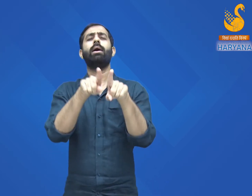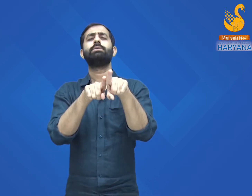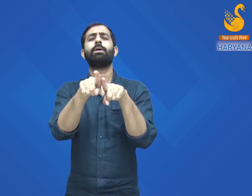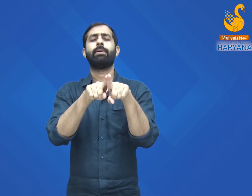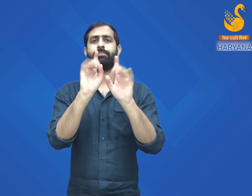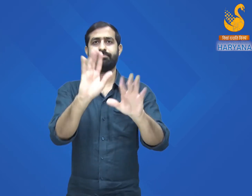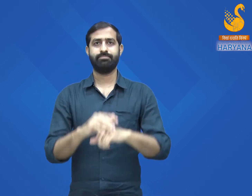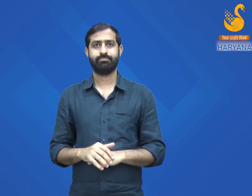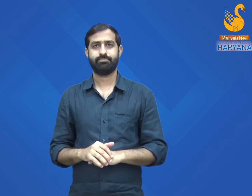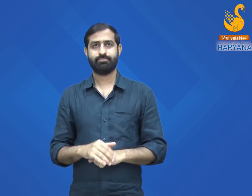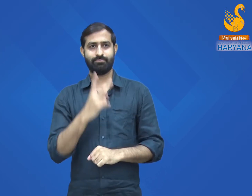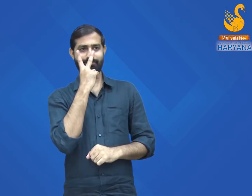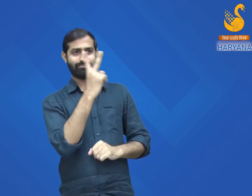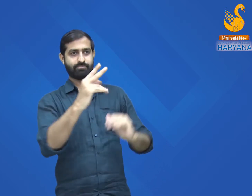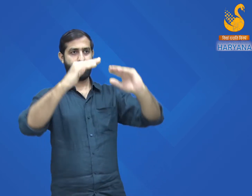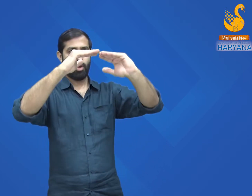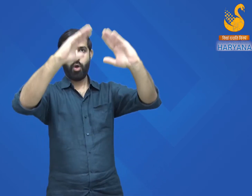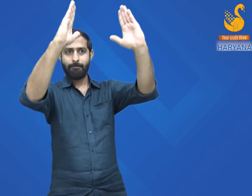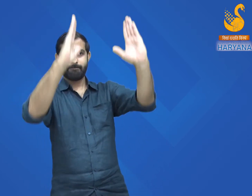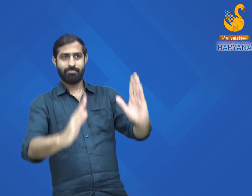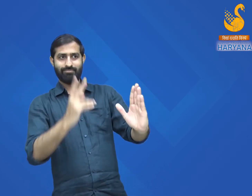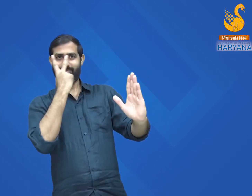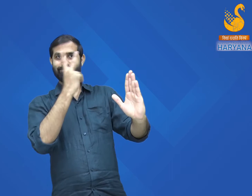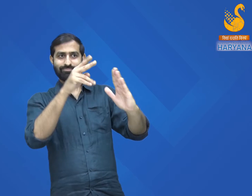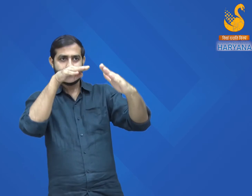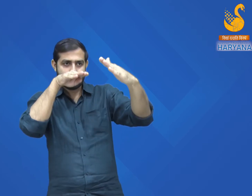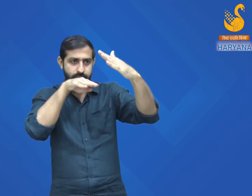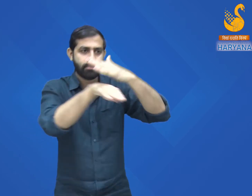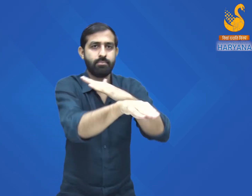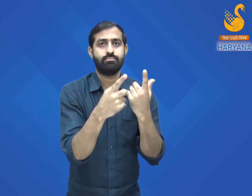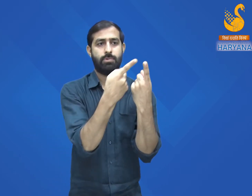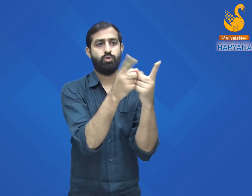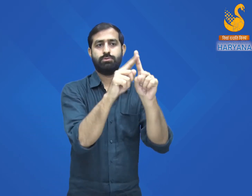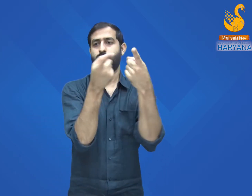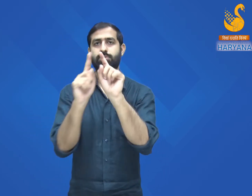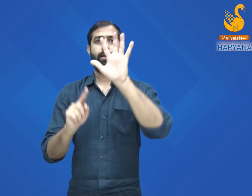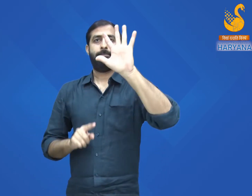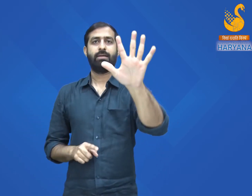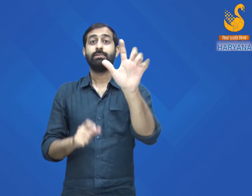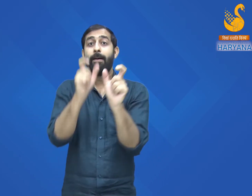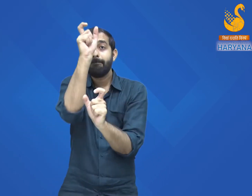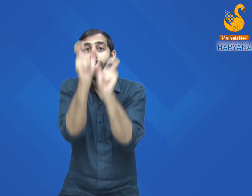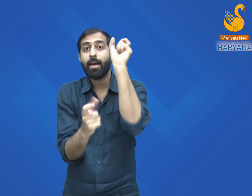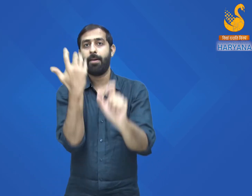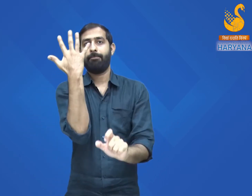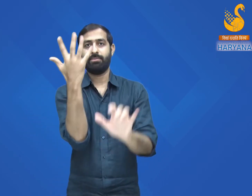Another example to explain this is: look at the huge house which has five people living in it